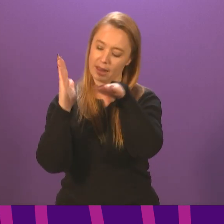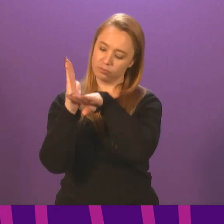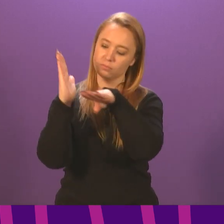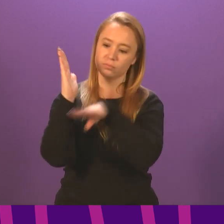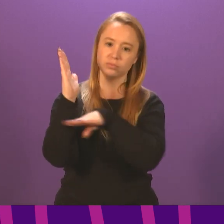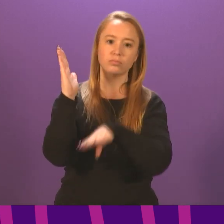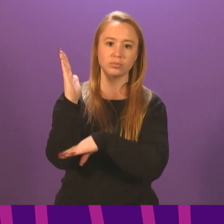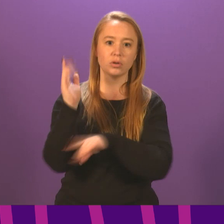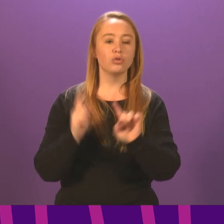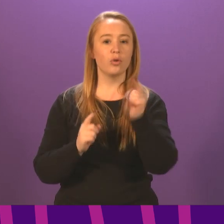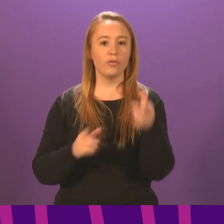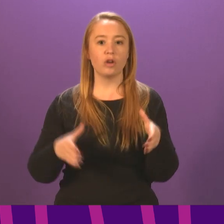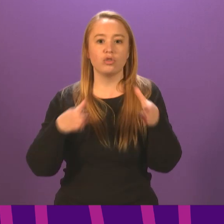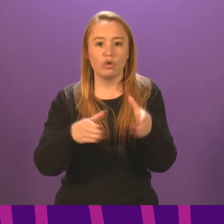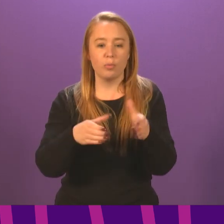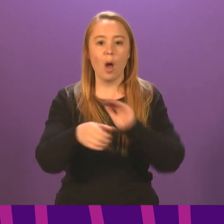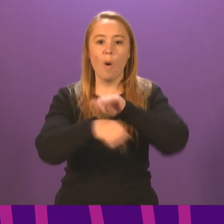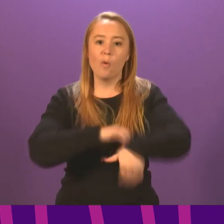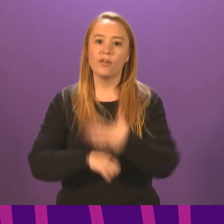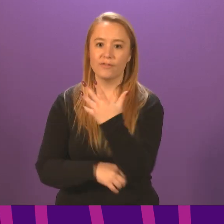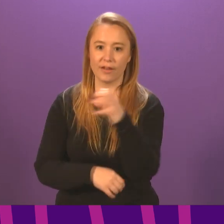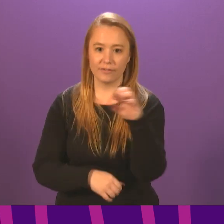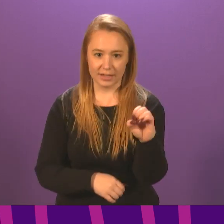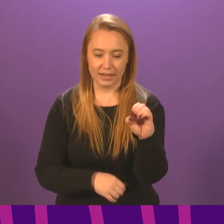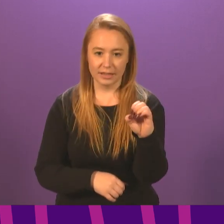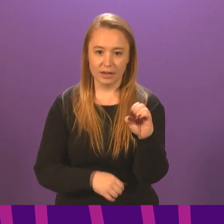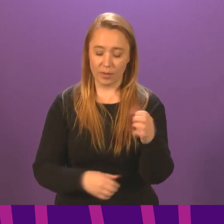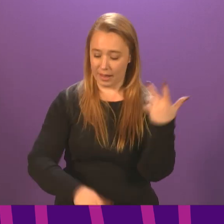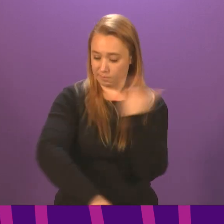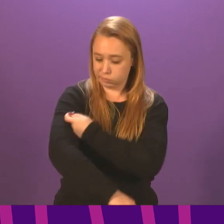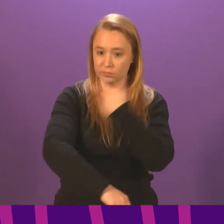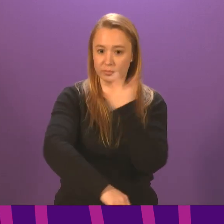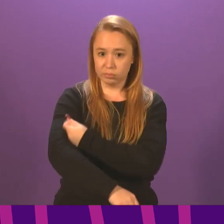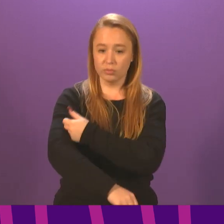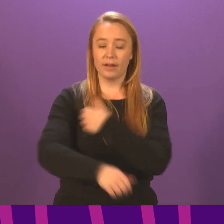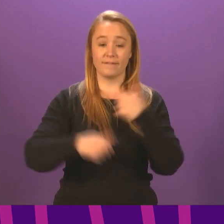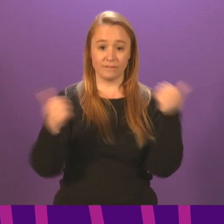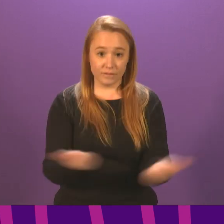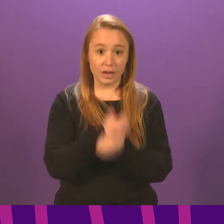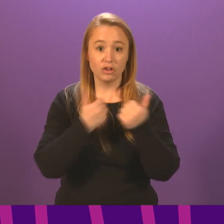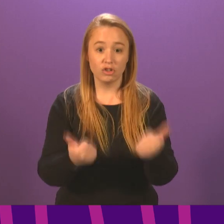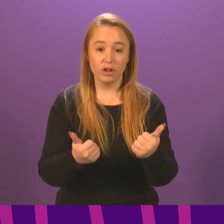the first group is all populations over the age of 50. It is estimated that, by the time